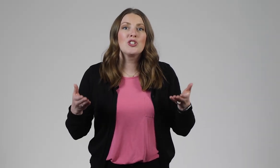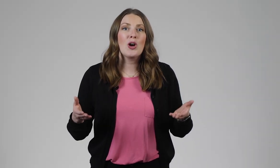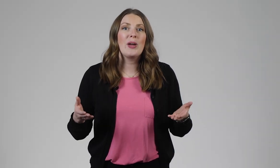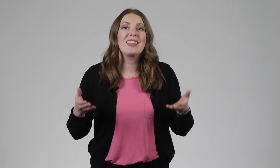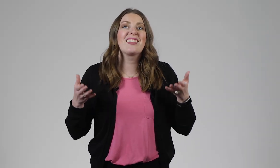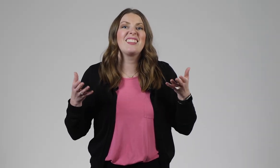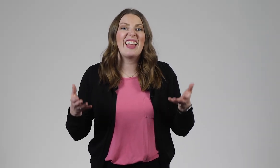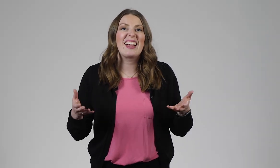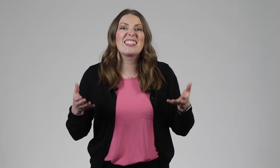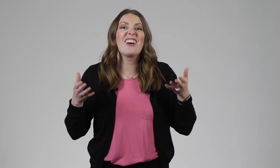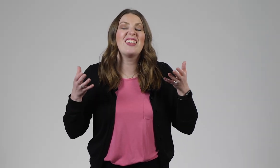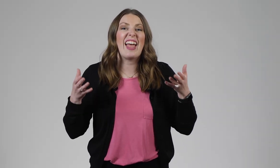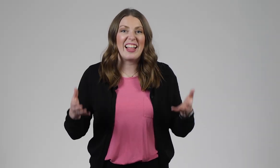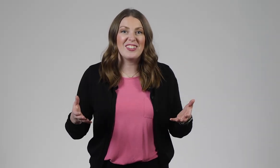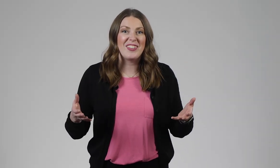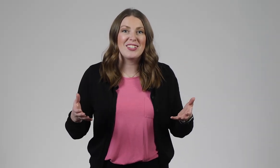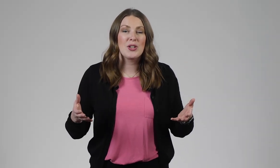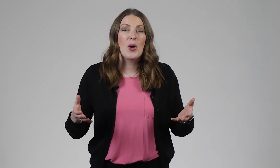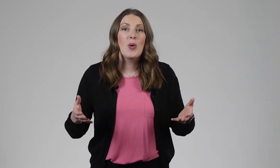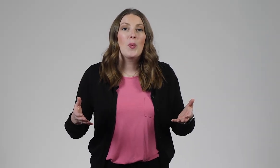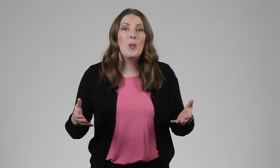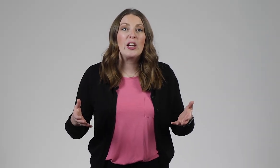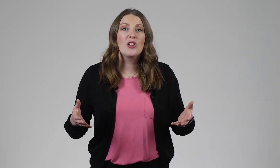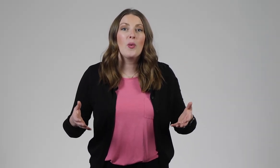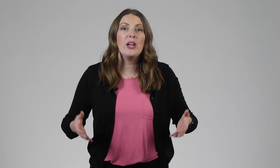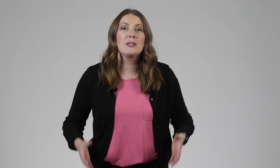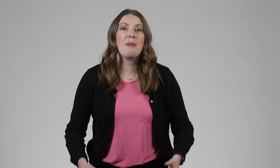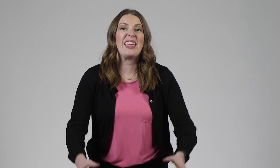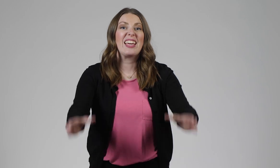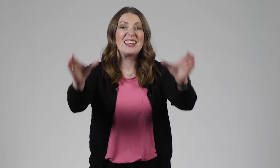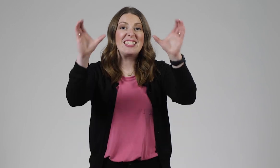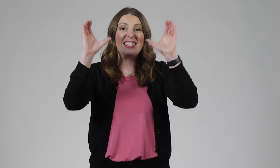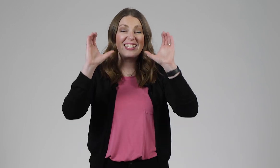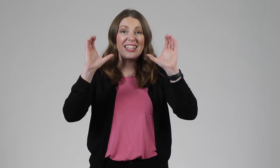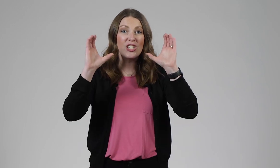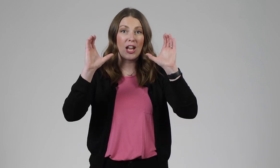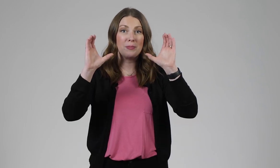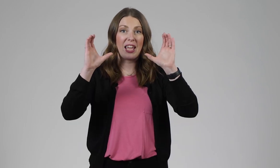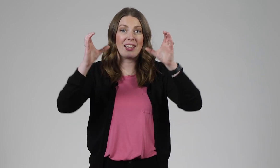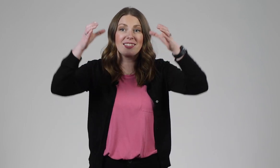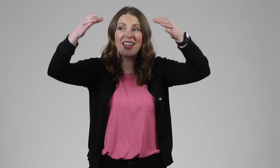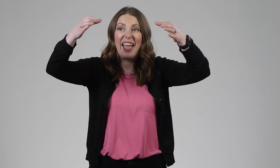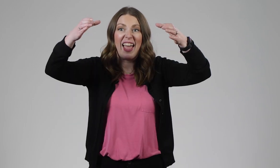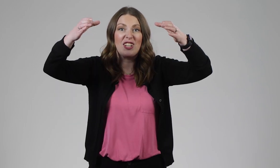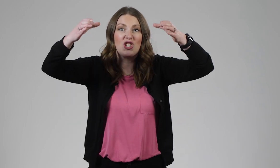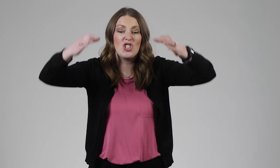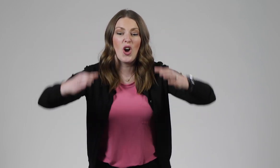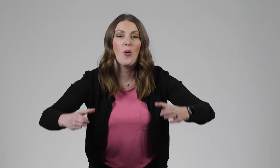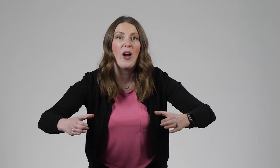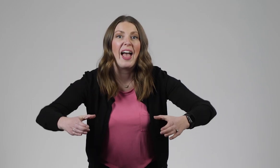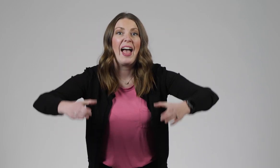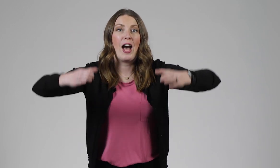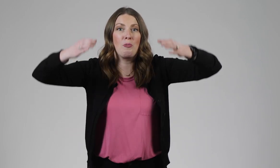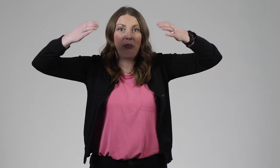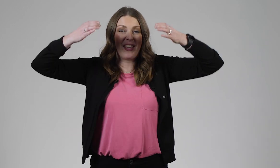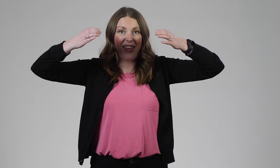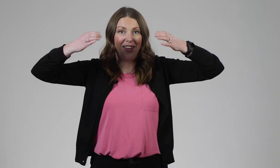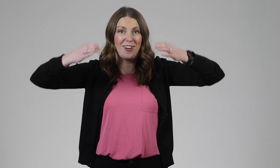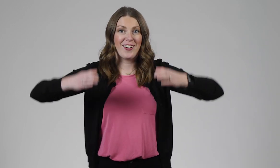showing the legs of an elephant, we're going to make 'C-shaped hands' and show how big they are